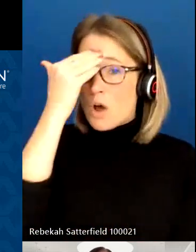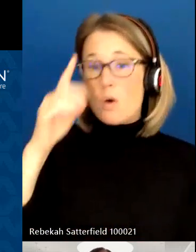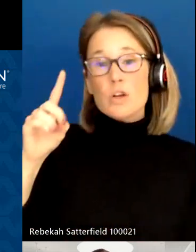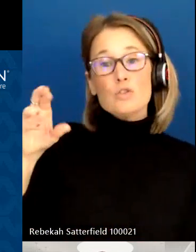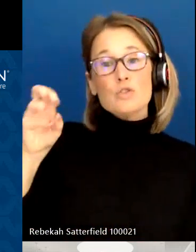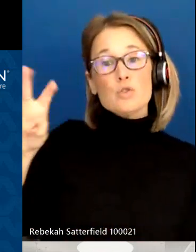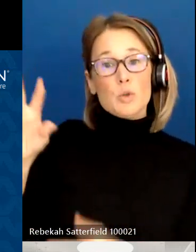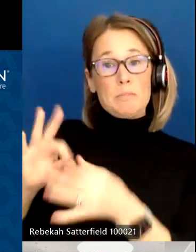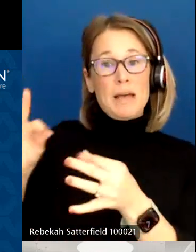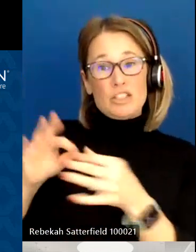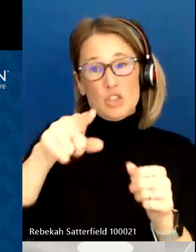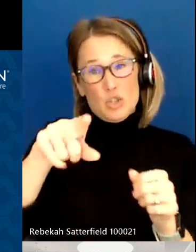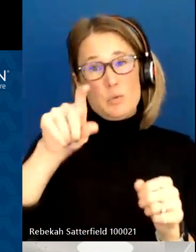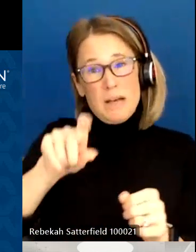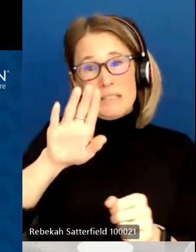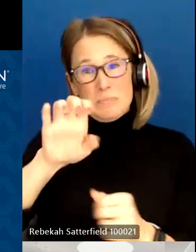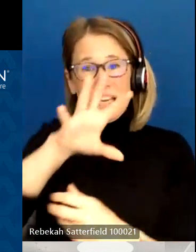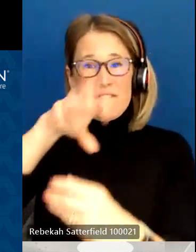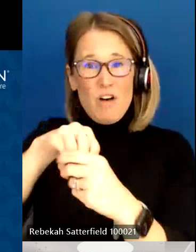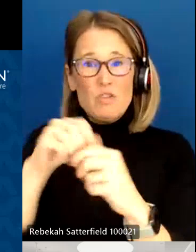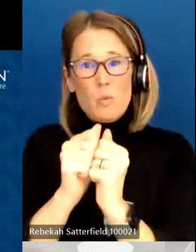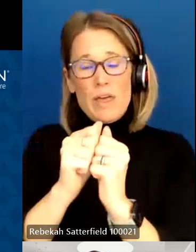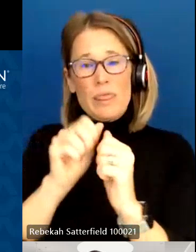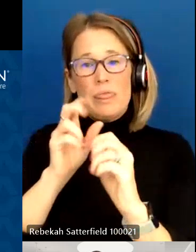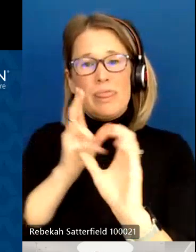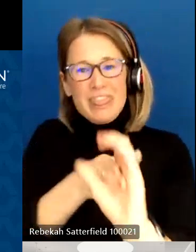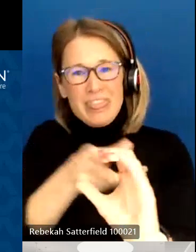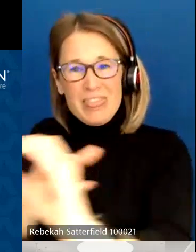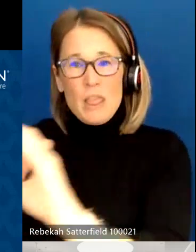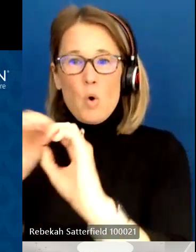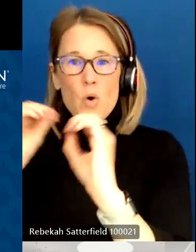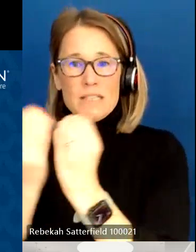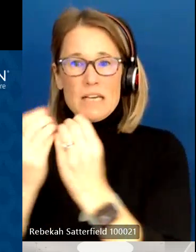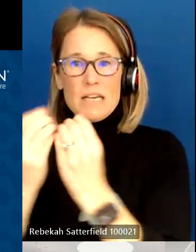really need to get involved in organizations to kind of like self-learn right you got to be